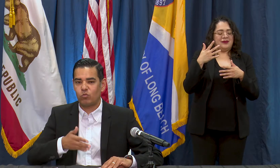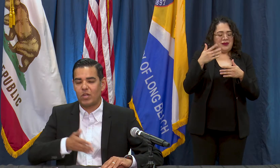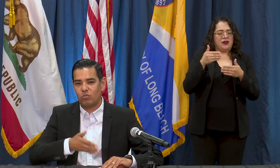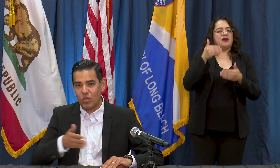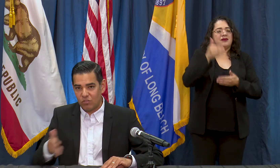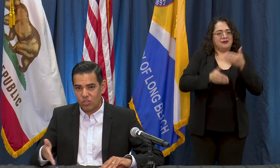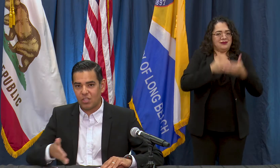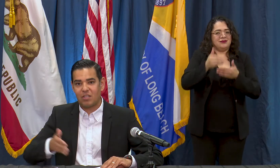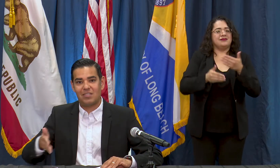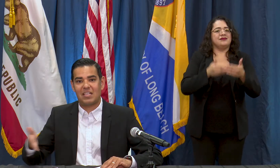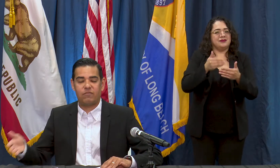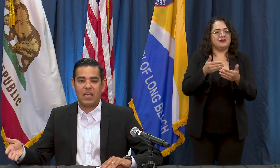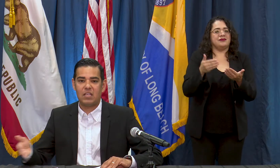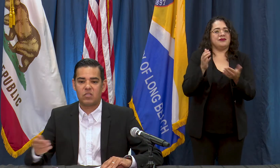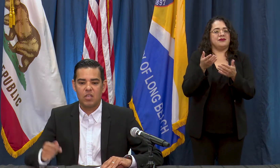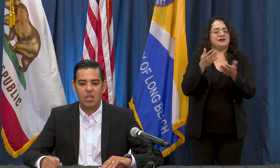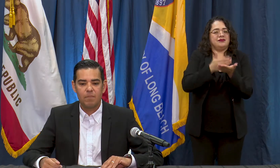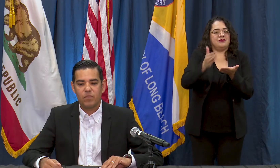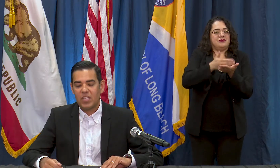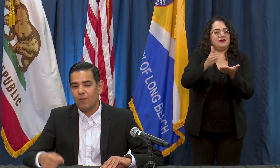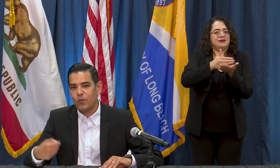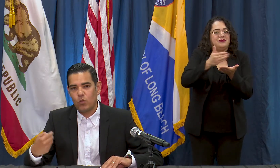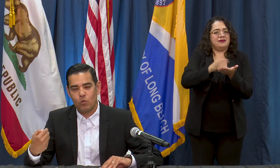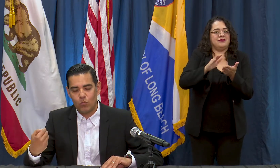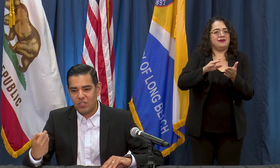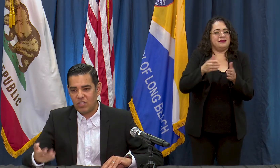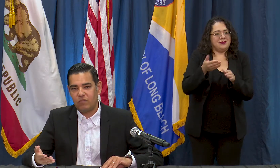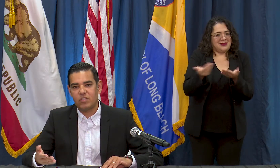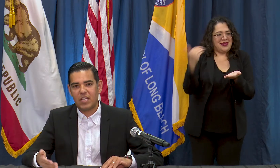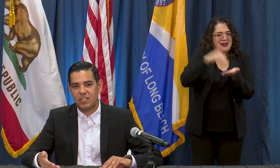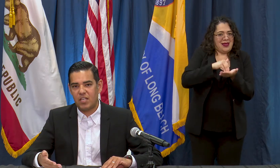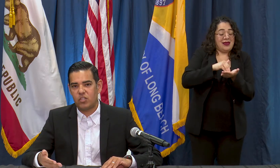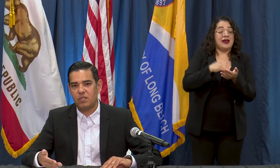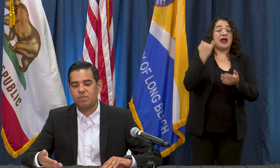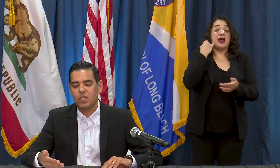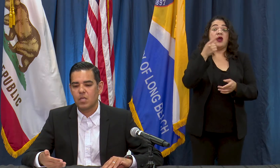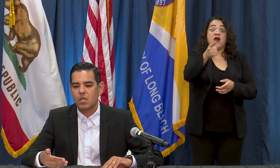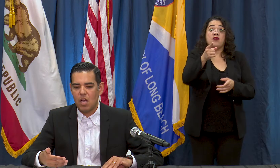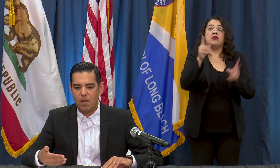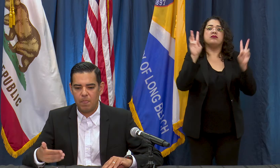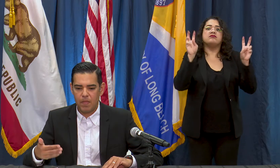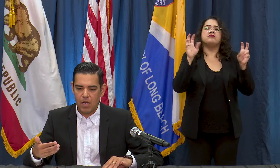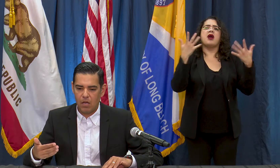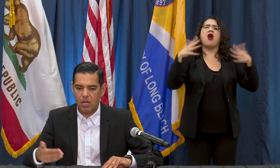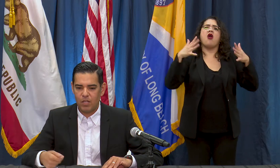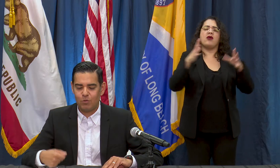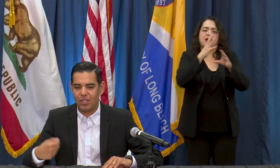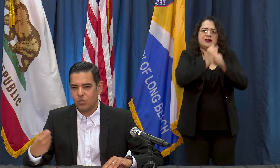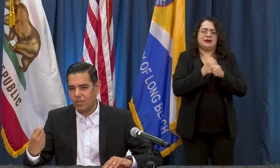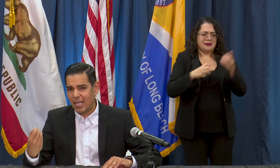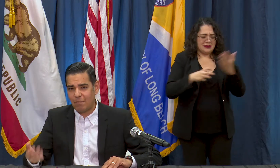transitioned into this next phase if you received a citation and you can't